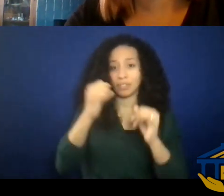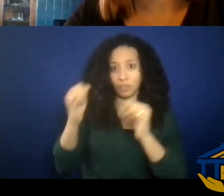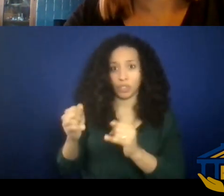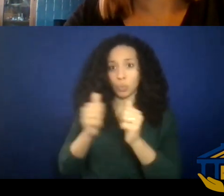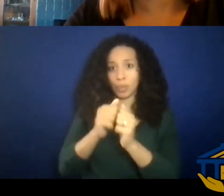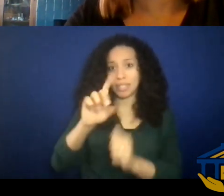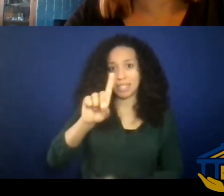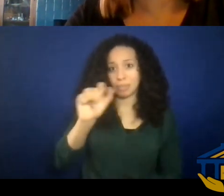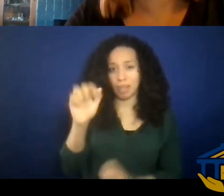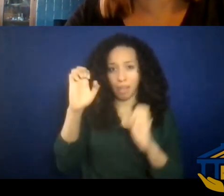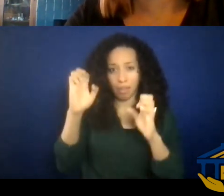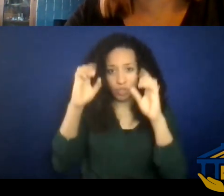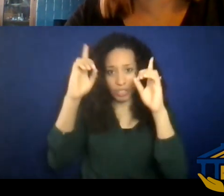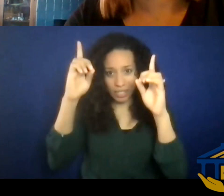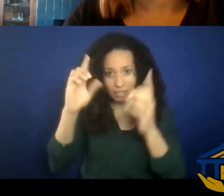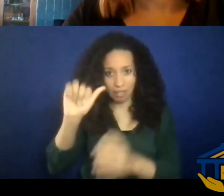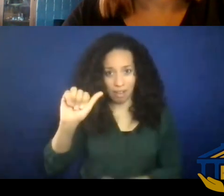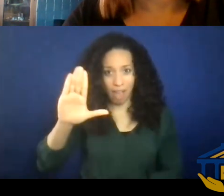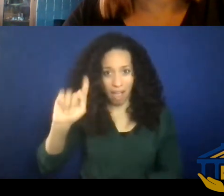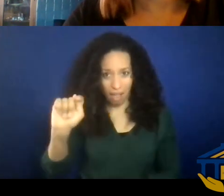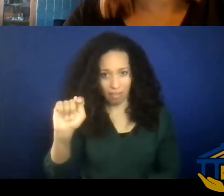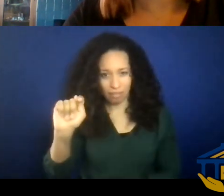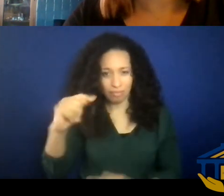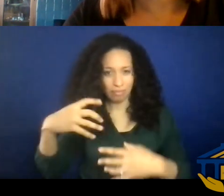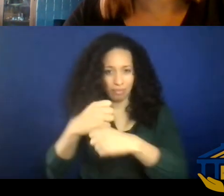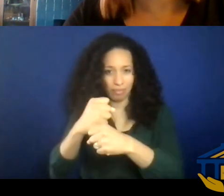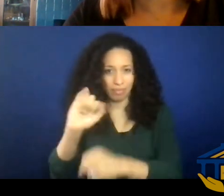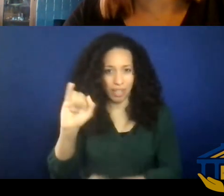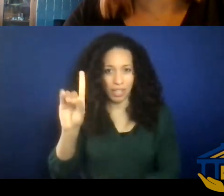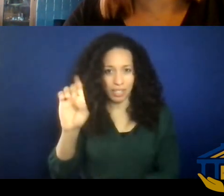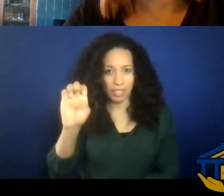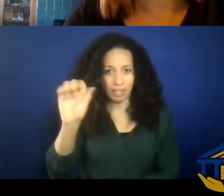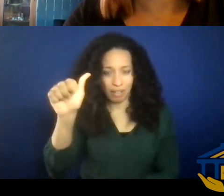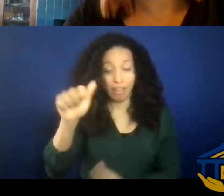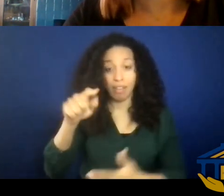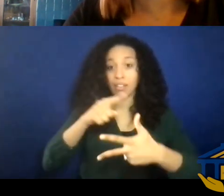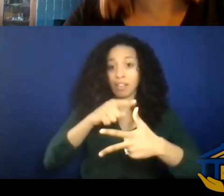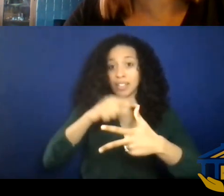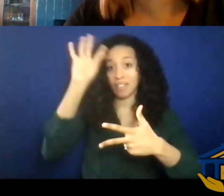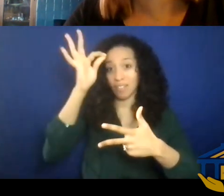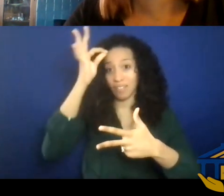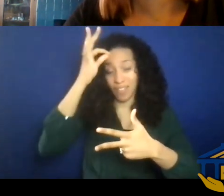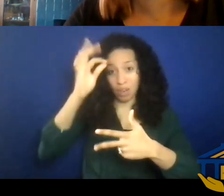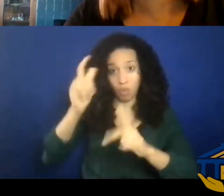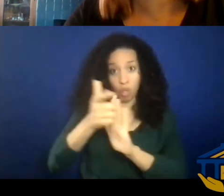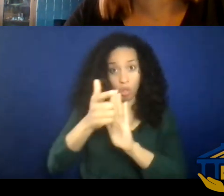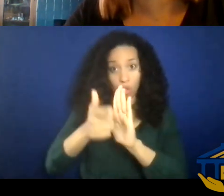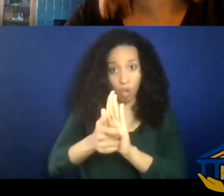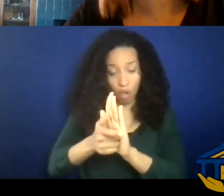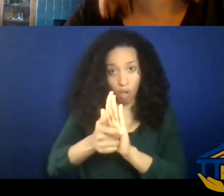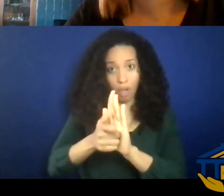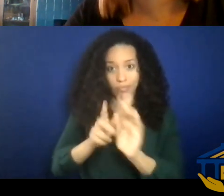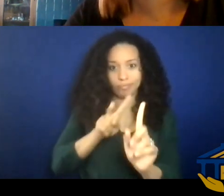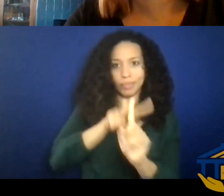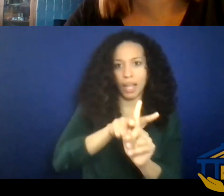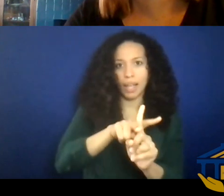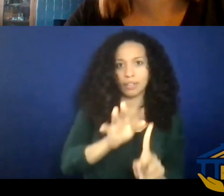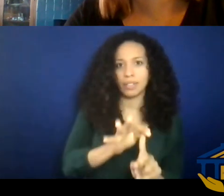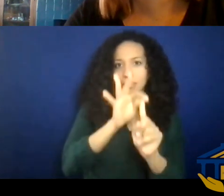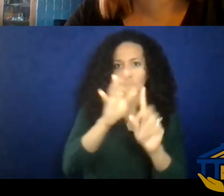or the IDEA and that is the federal law that is specific to special education services for